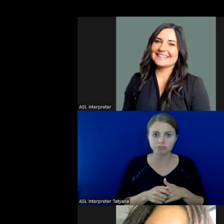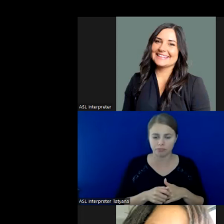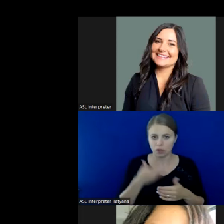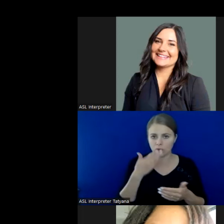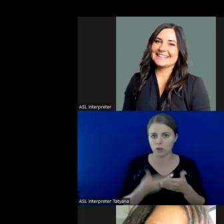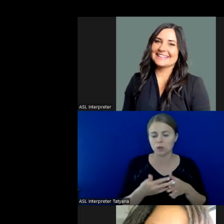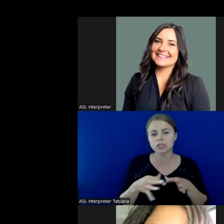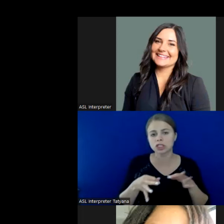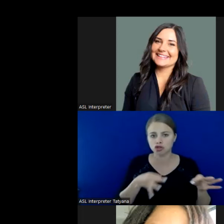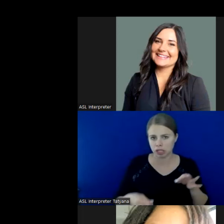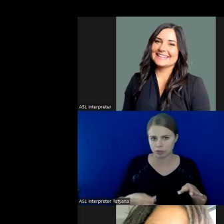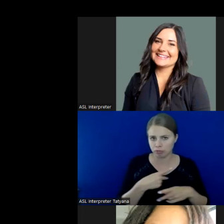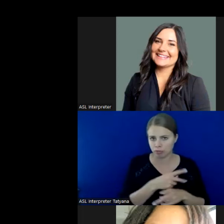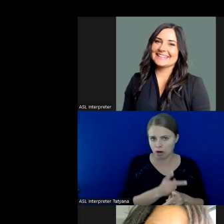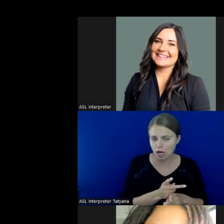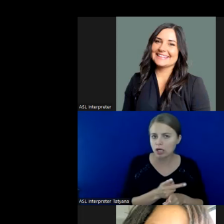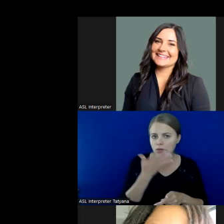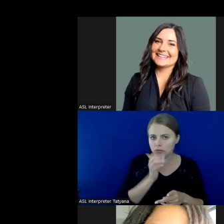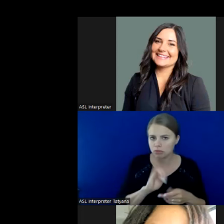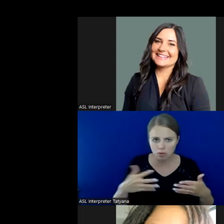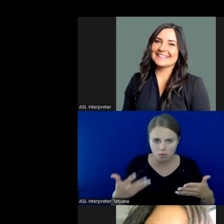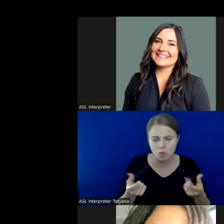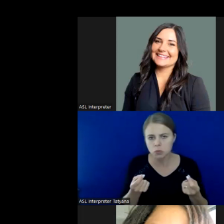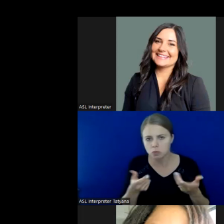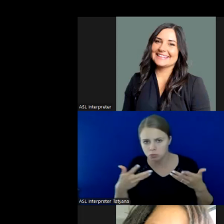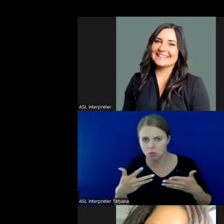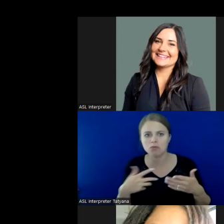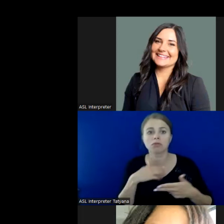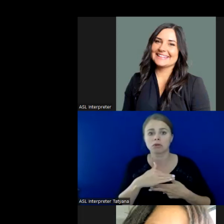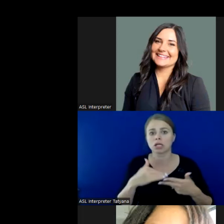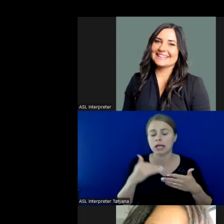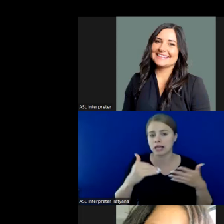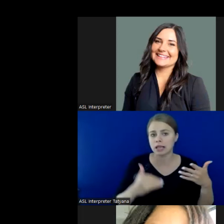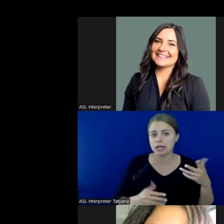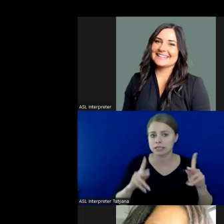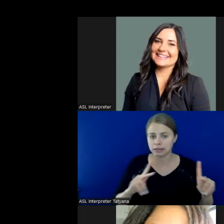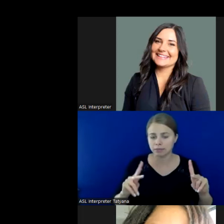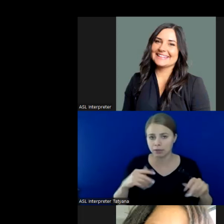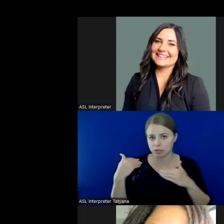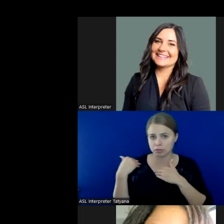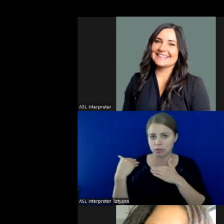of what the product is and what it did. It listed the people responsible for deploying and managing the solution.